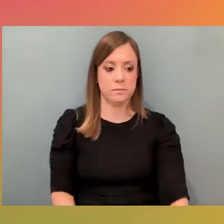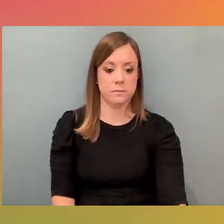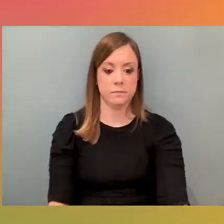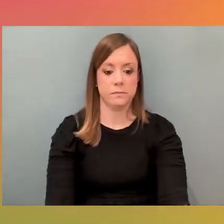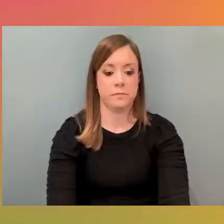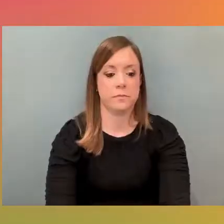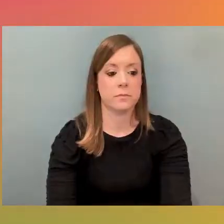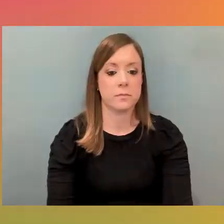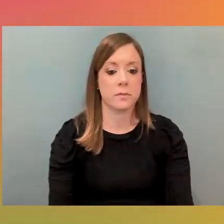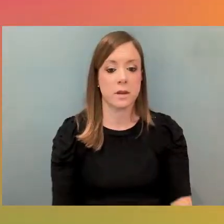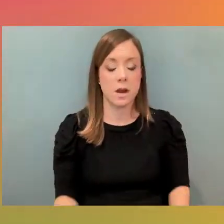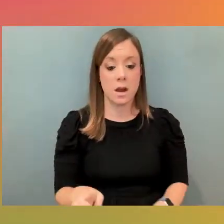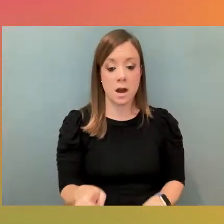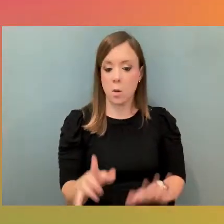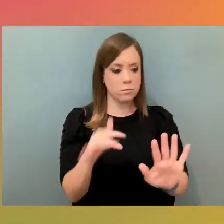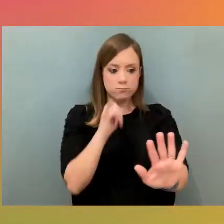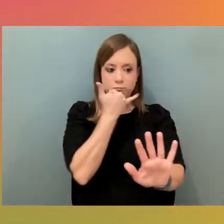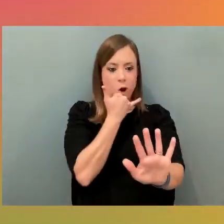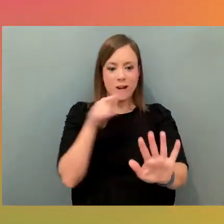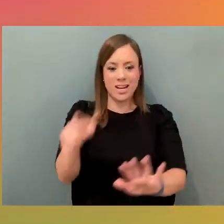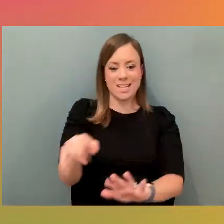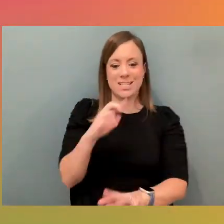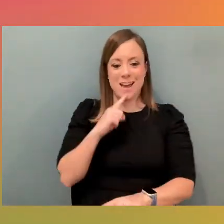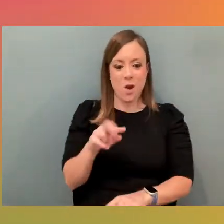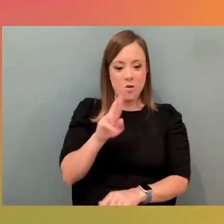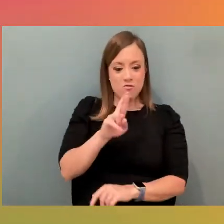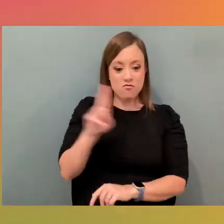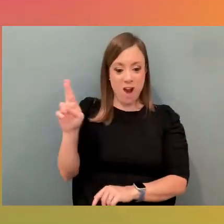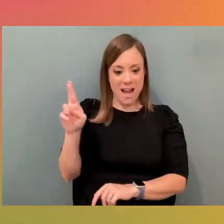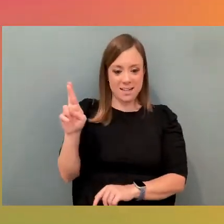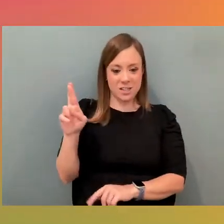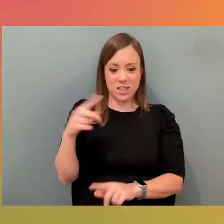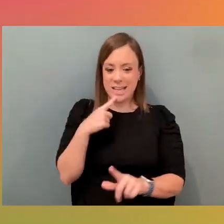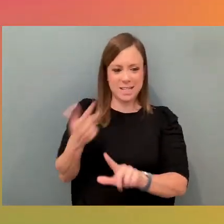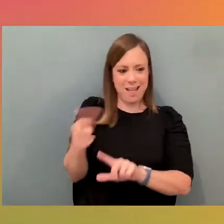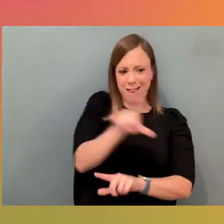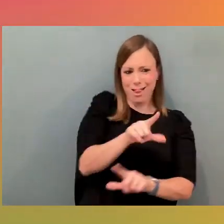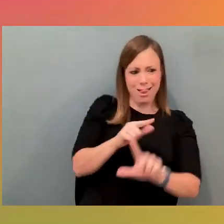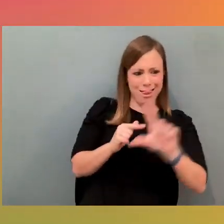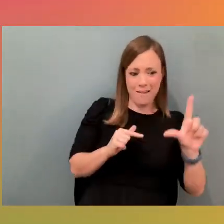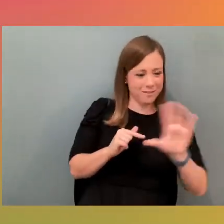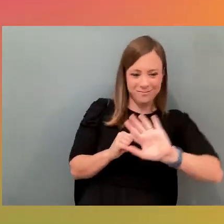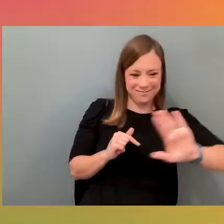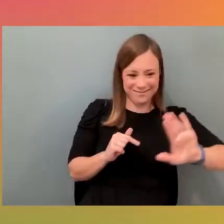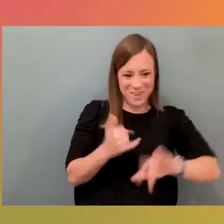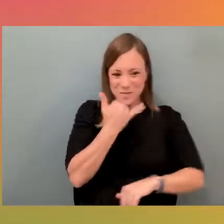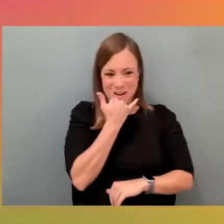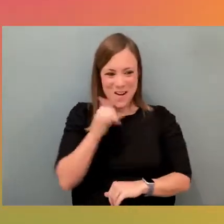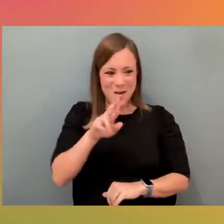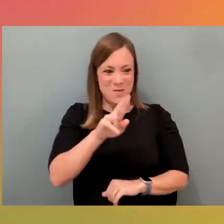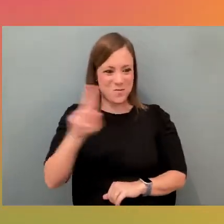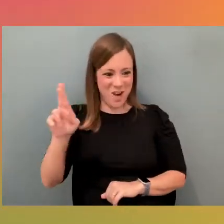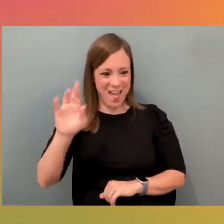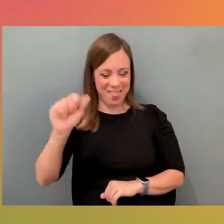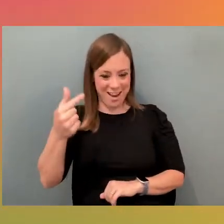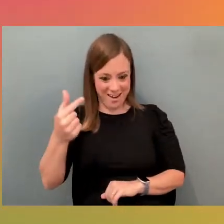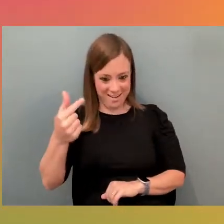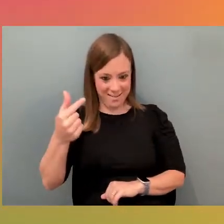EXHALE DOWNWARD FACING DOG. SWITCHING SIDES. LIFT THE LEFT LEG.